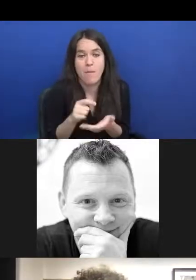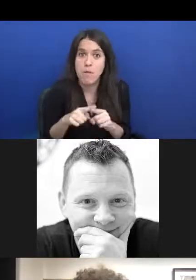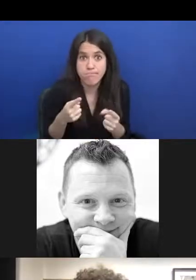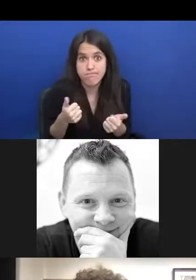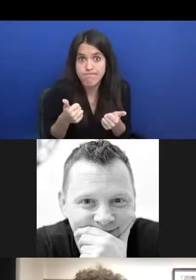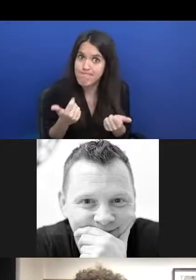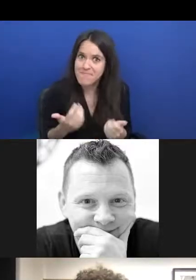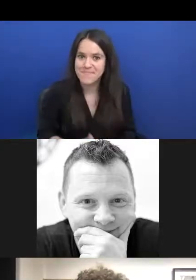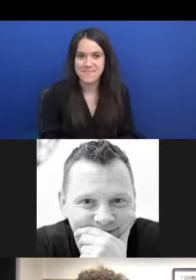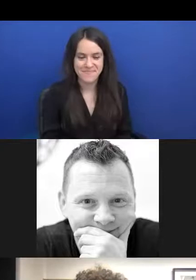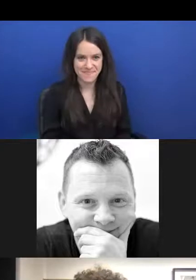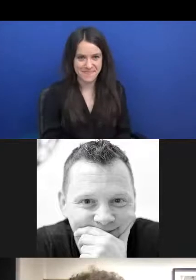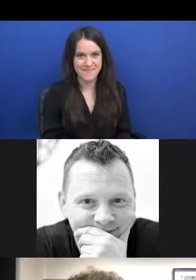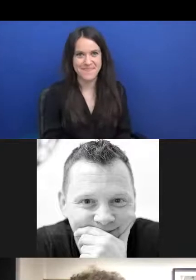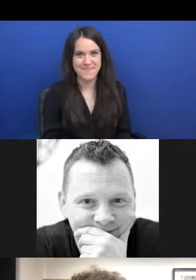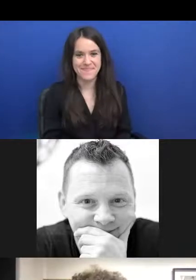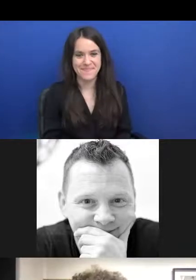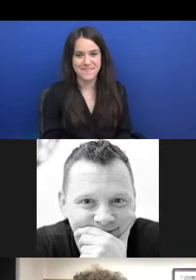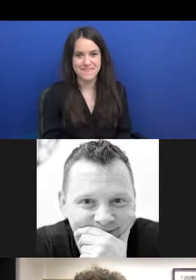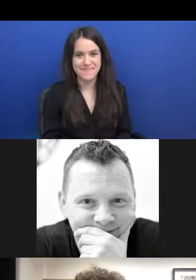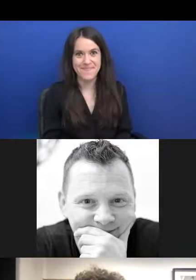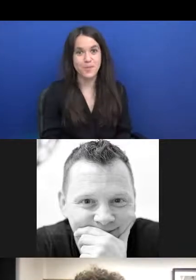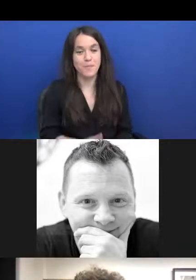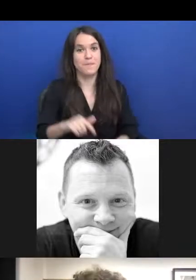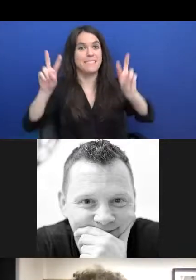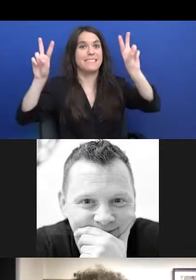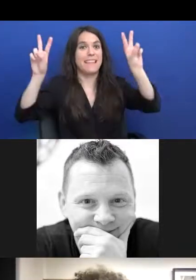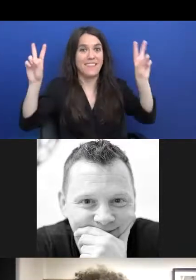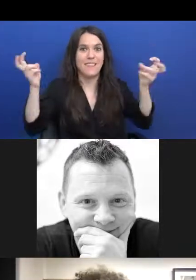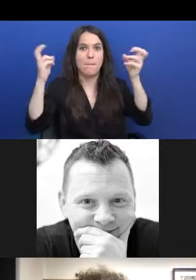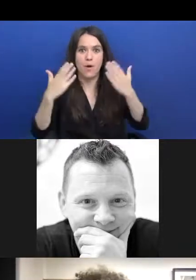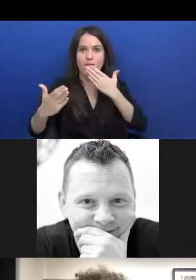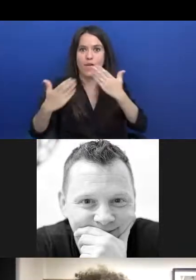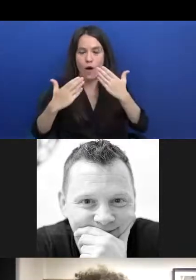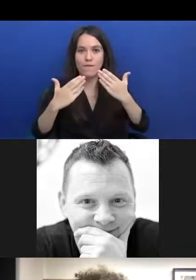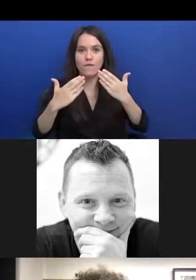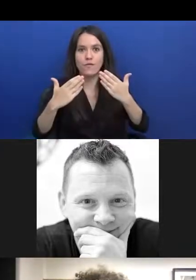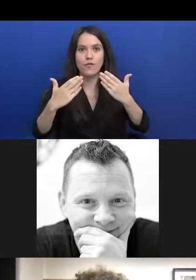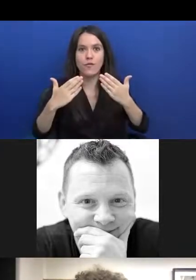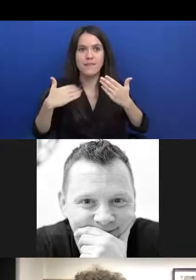so the theme of the conference is re-centering multilingualism and I really like this theme